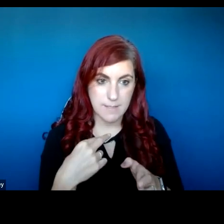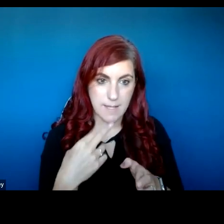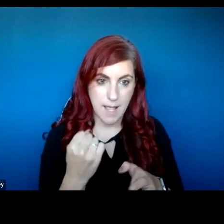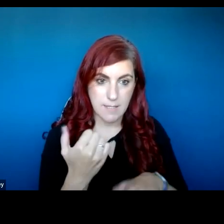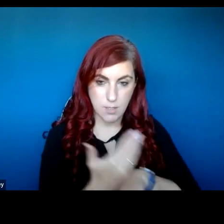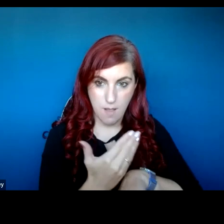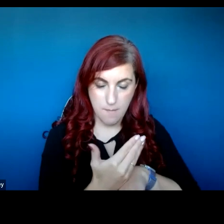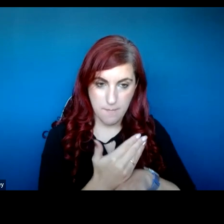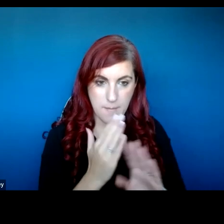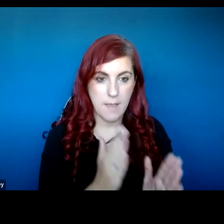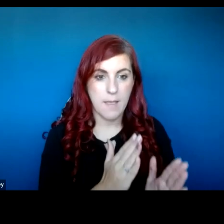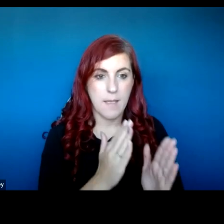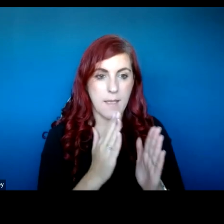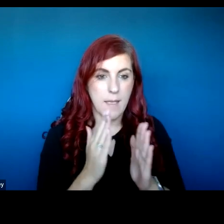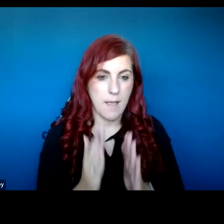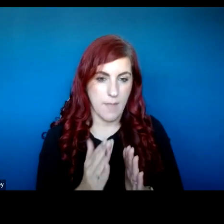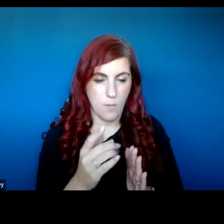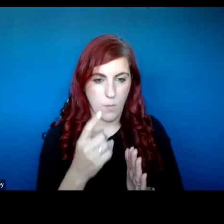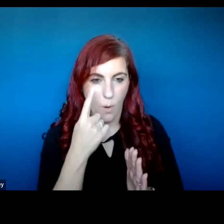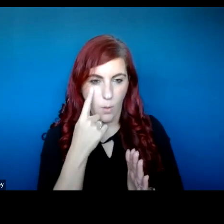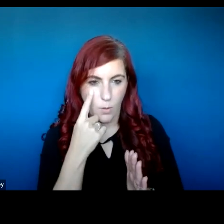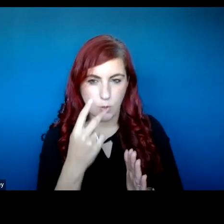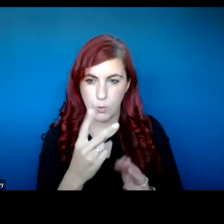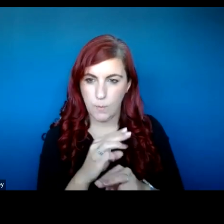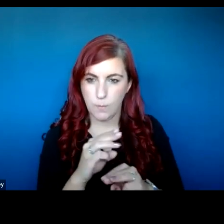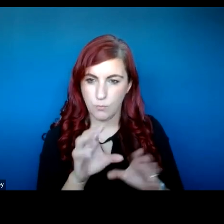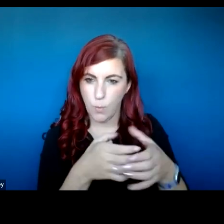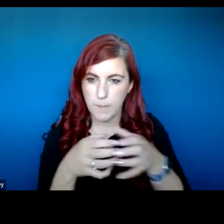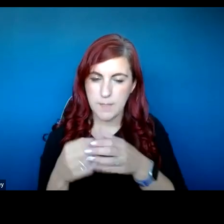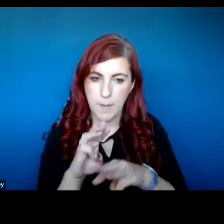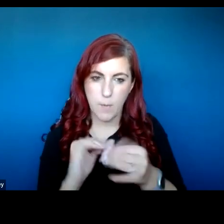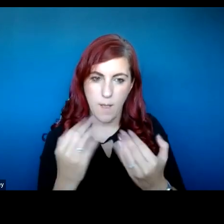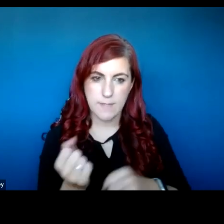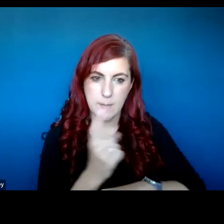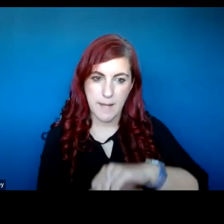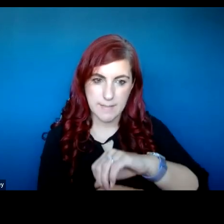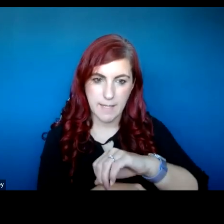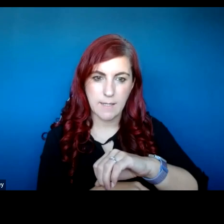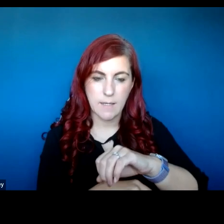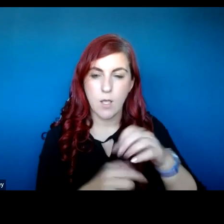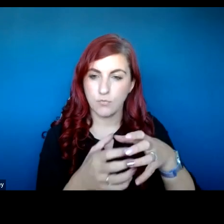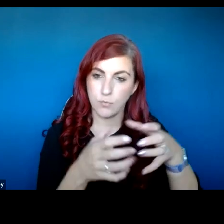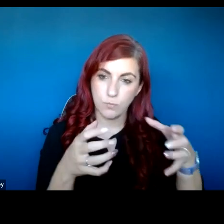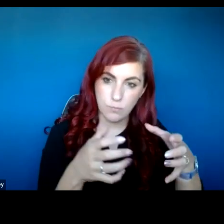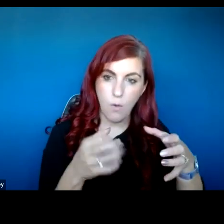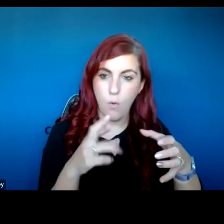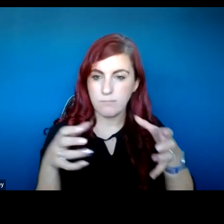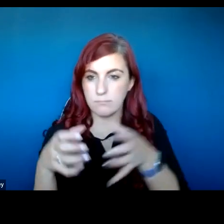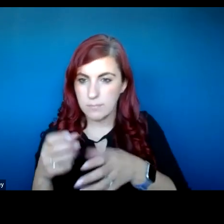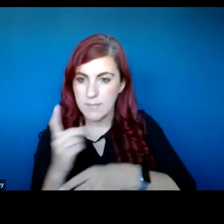we compare the two groups of people with a disability, those that indicated they had a disability to a great extent, have an employment